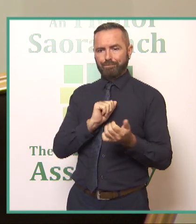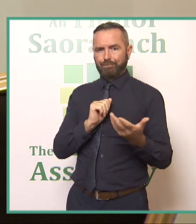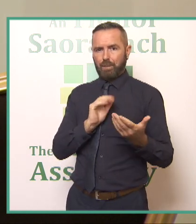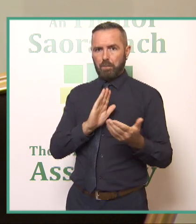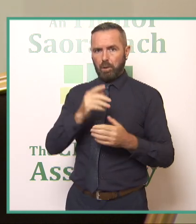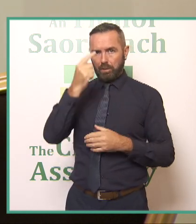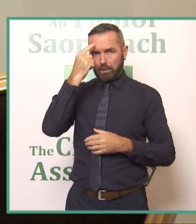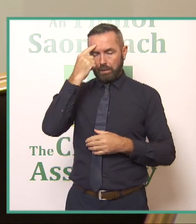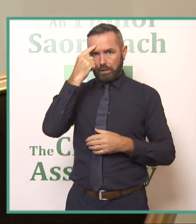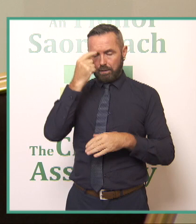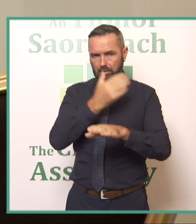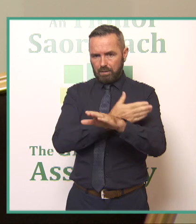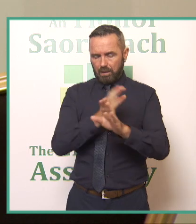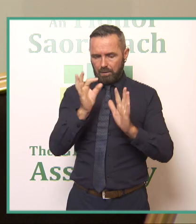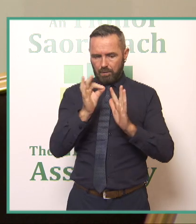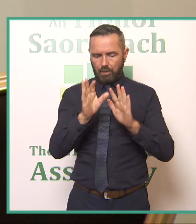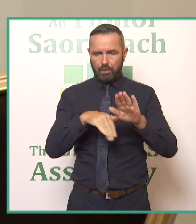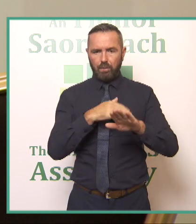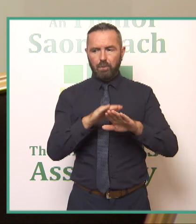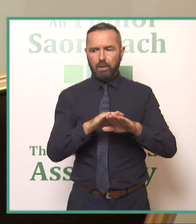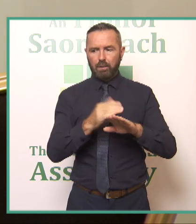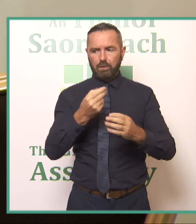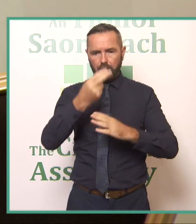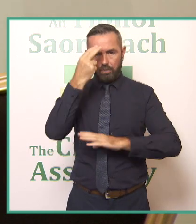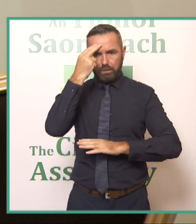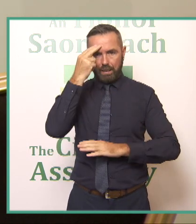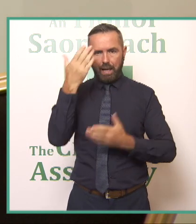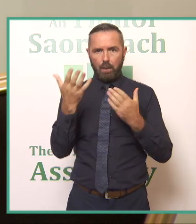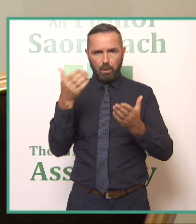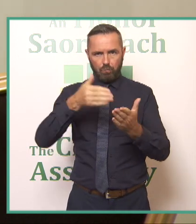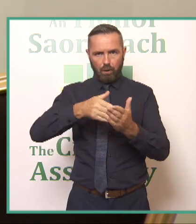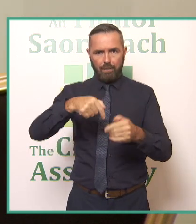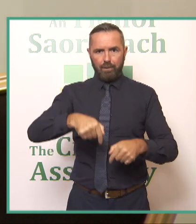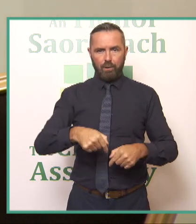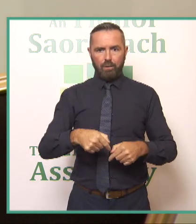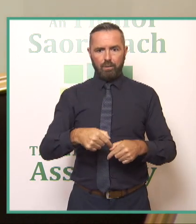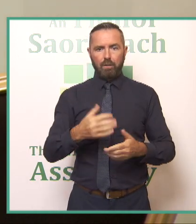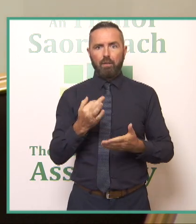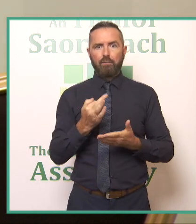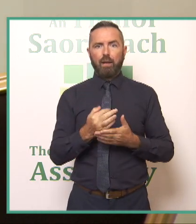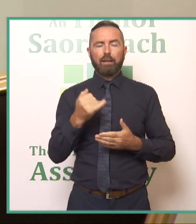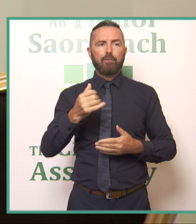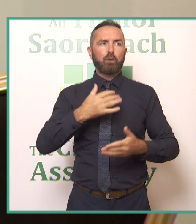as our starting the point in understanding how we got here the fact that if you go back into